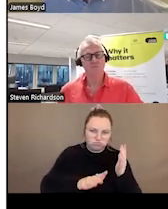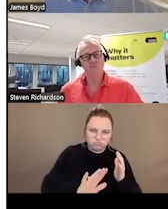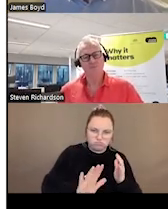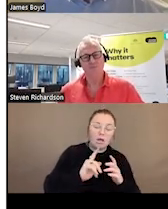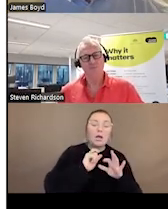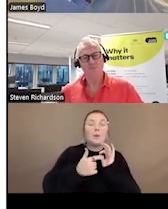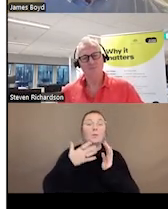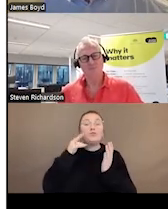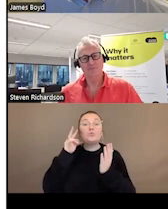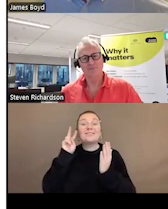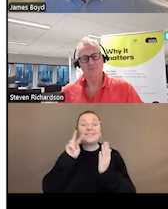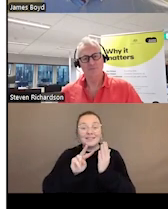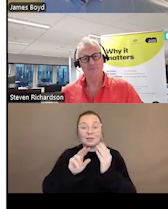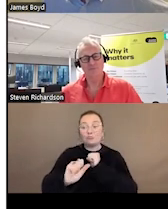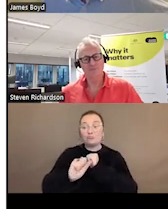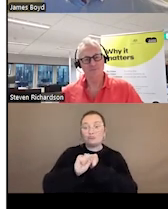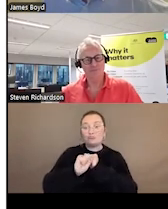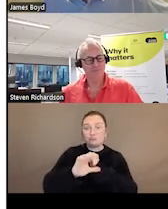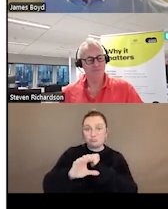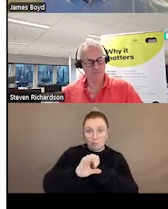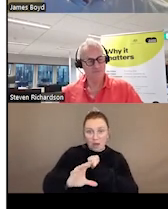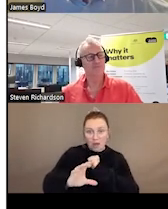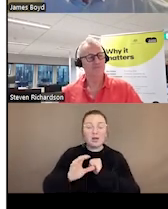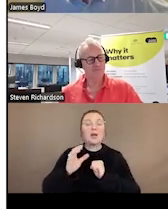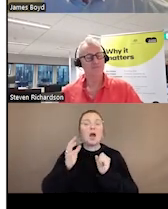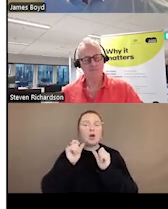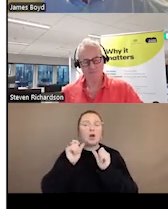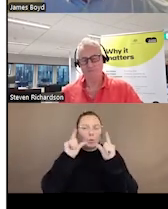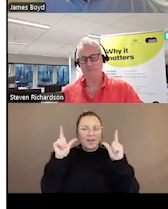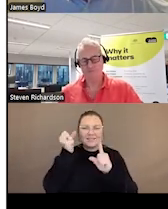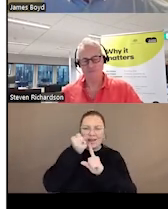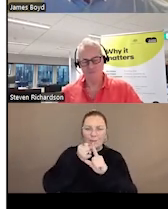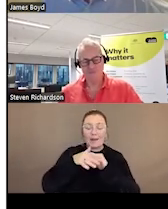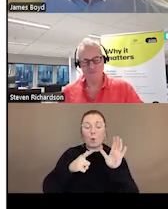see promotion and awareness campaigns around AusArts Day, that is the Giving